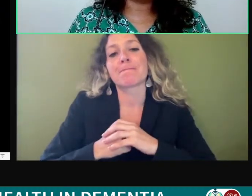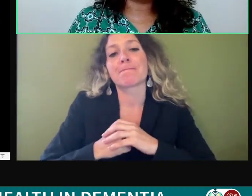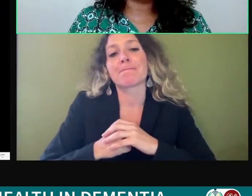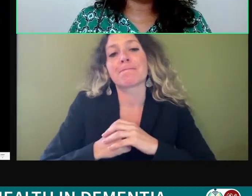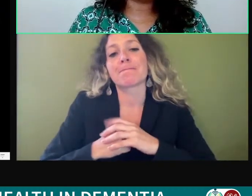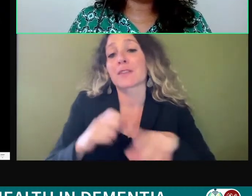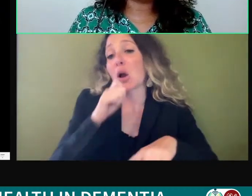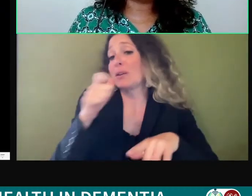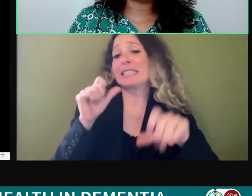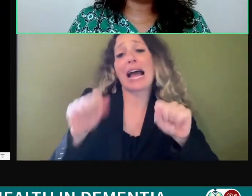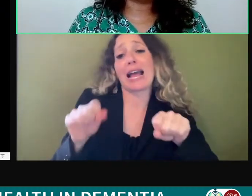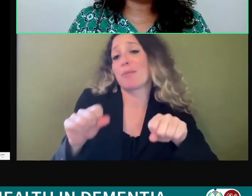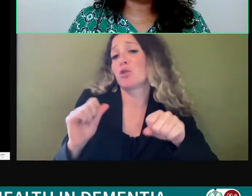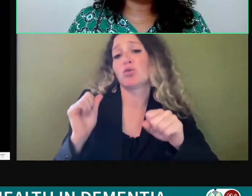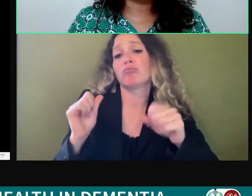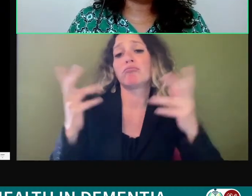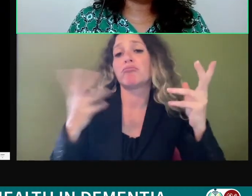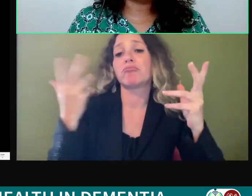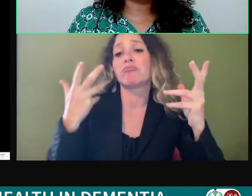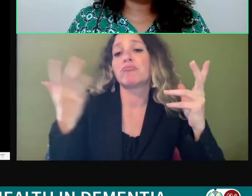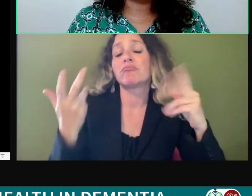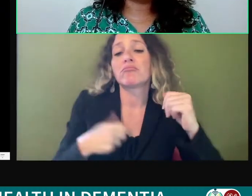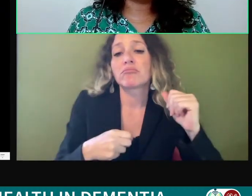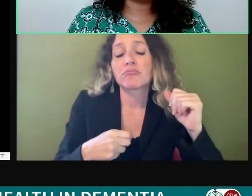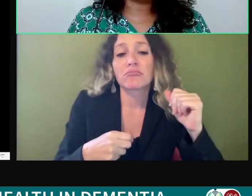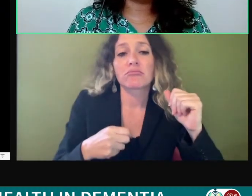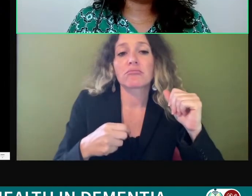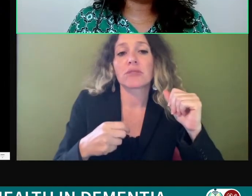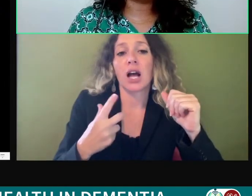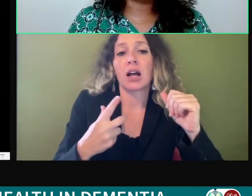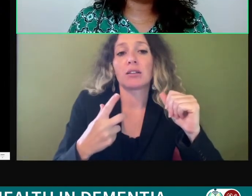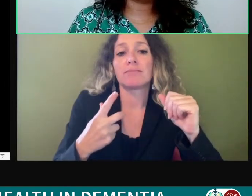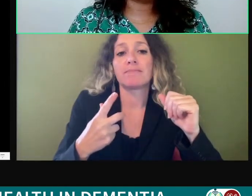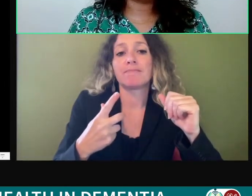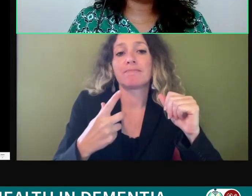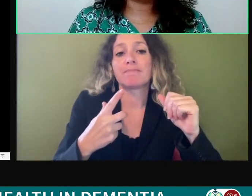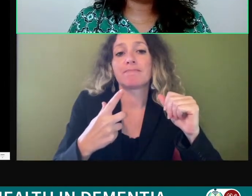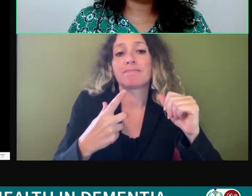chime in and I sort of went with it. I think part of that also, it's sort of the flip side of this